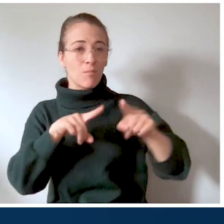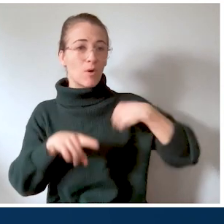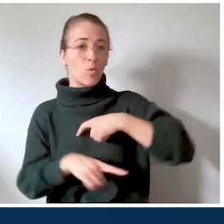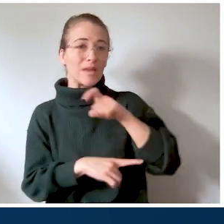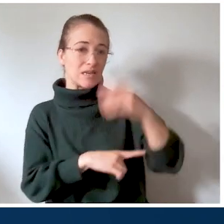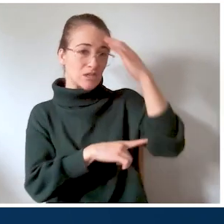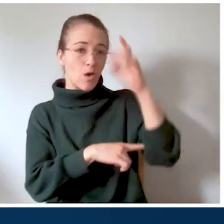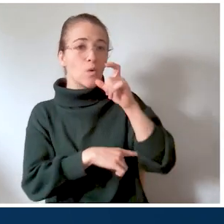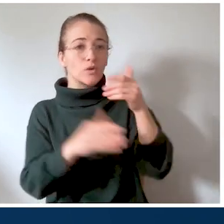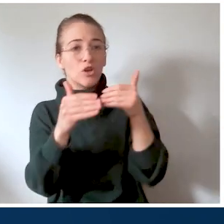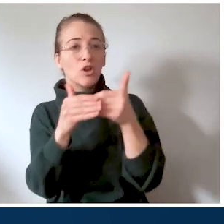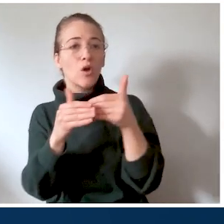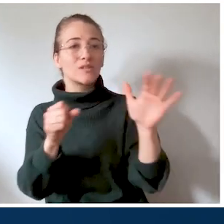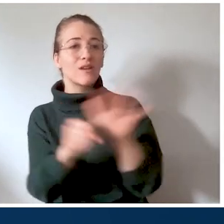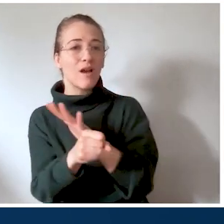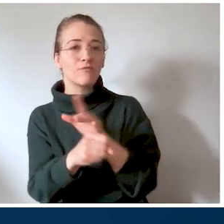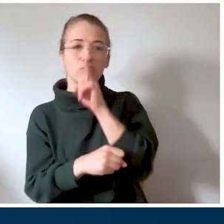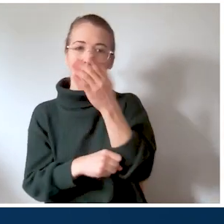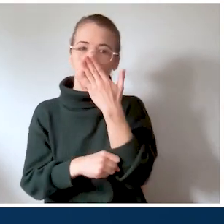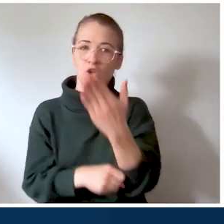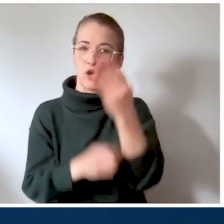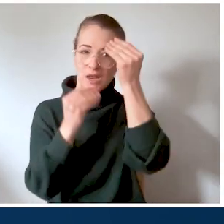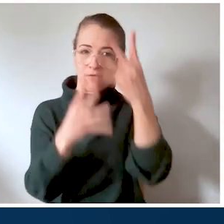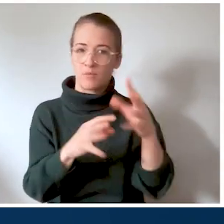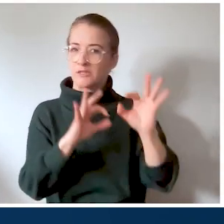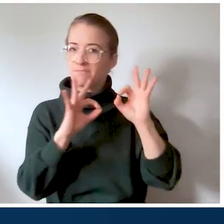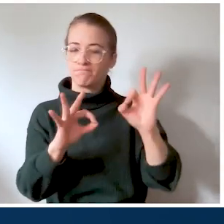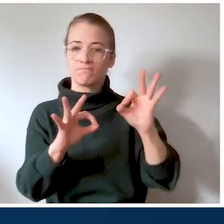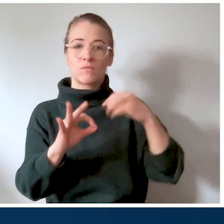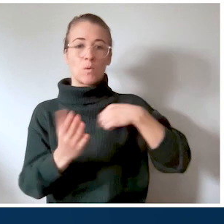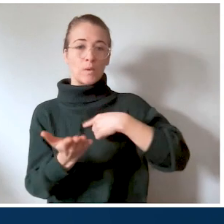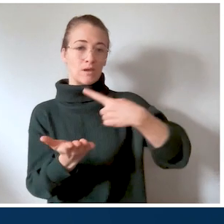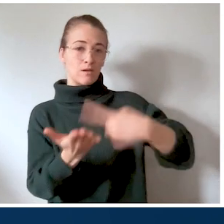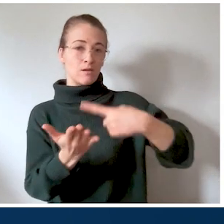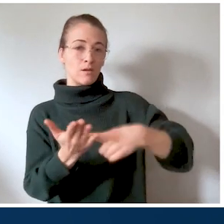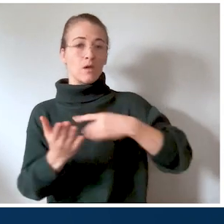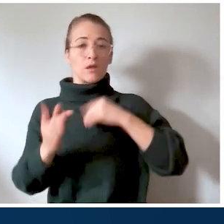So, really good information. And when we talk about snow removal